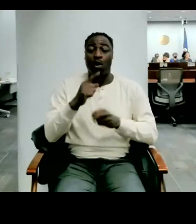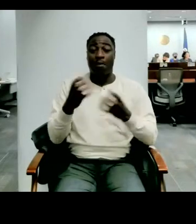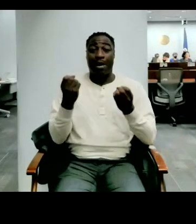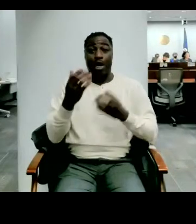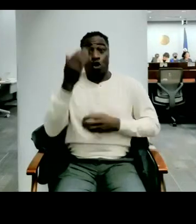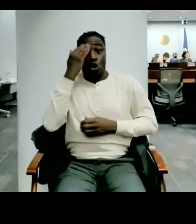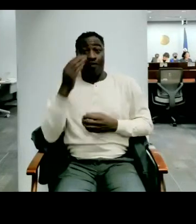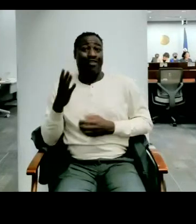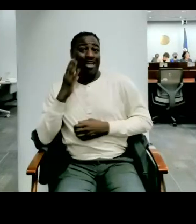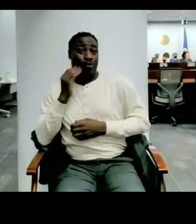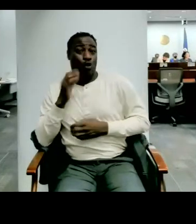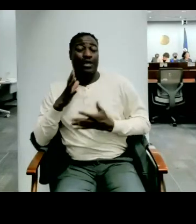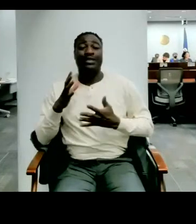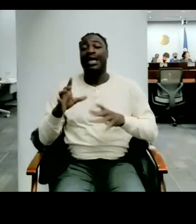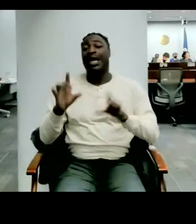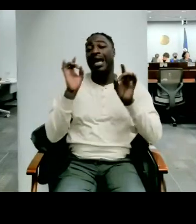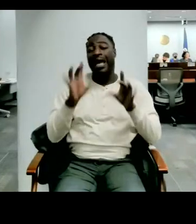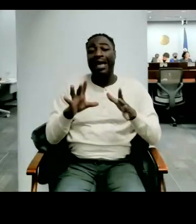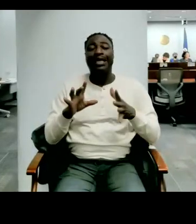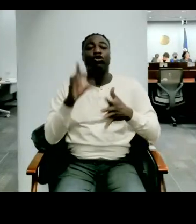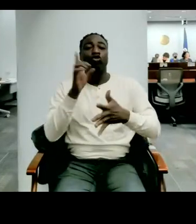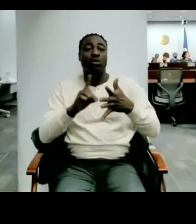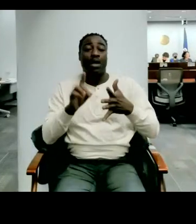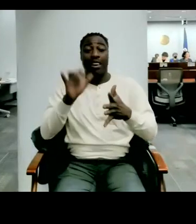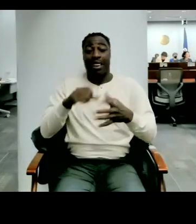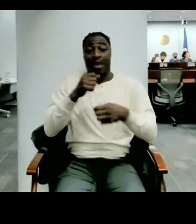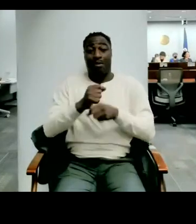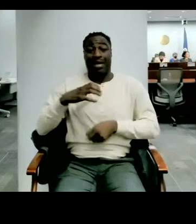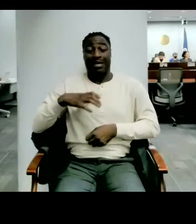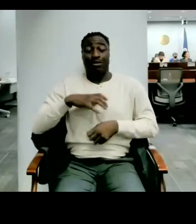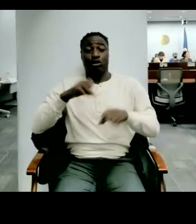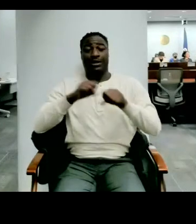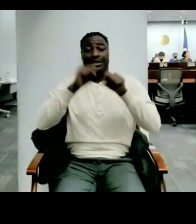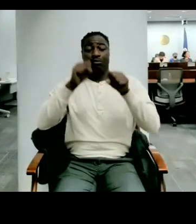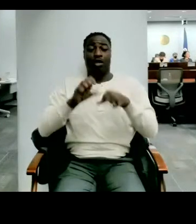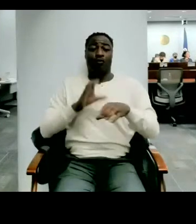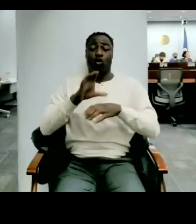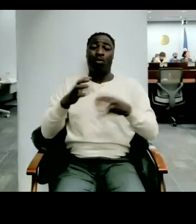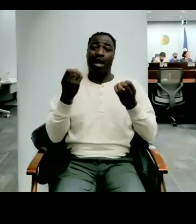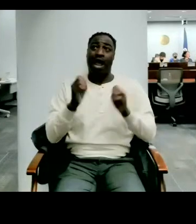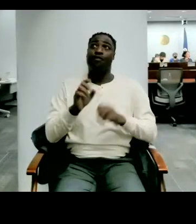experienced pay discrimination, makes systemic enforcement efforts especially necessary.